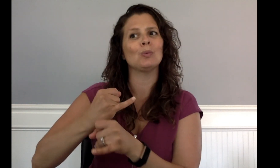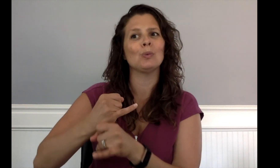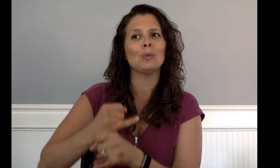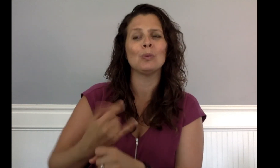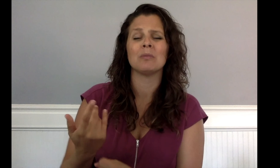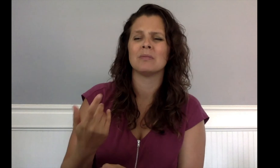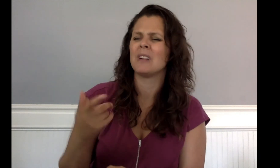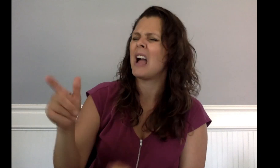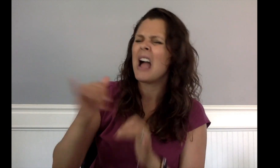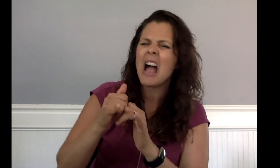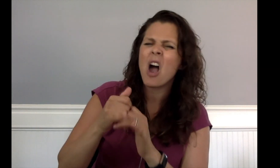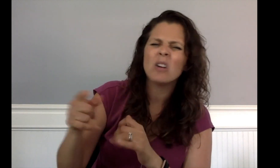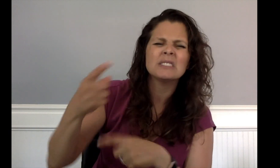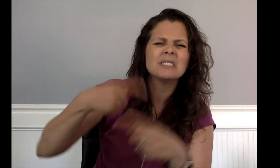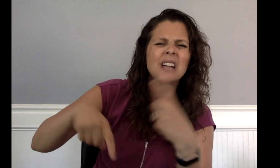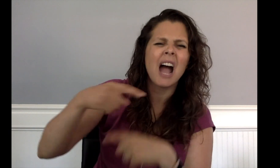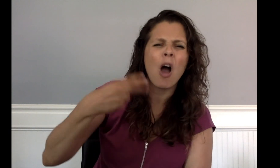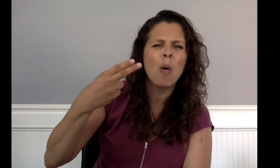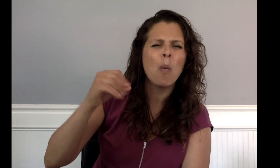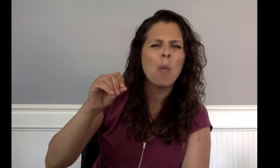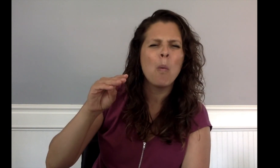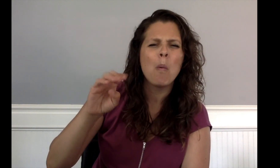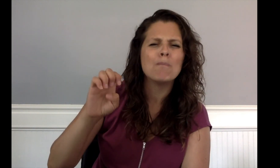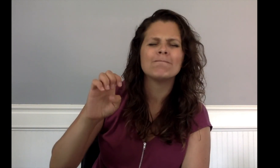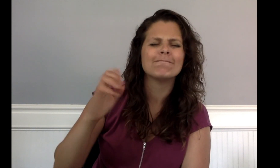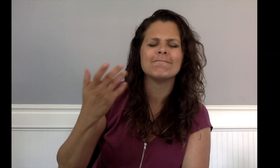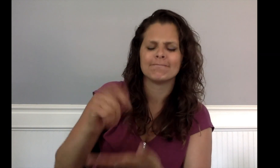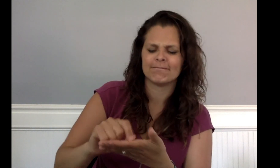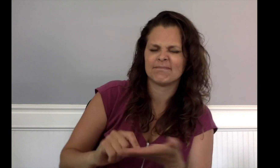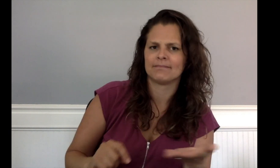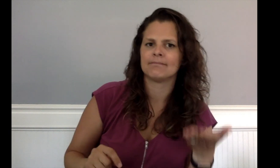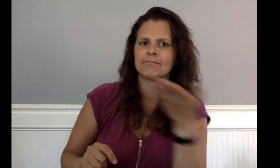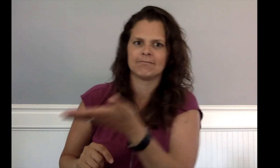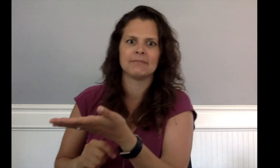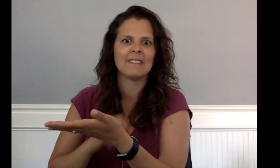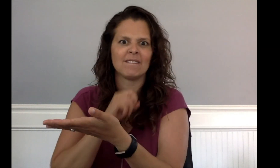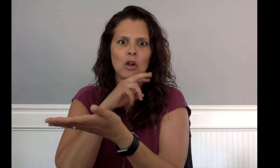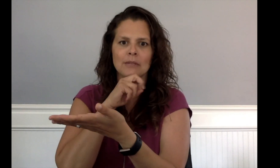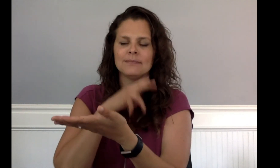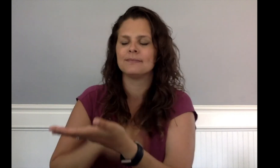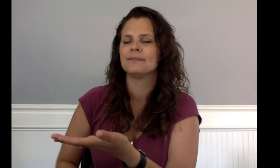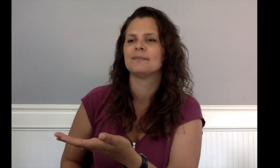How do you sign “home”?"